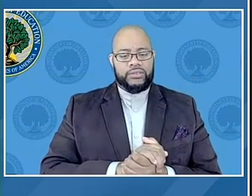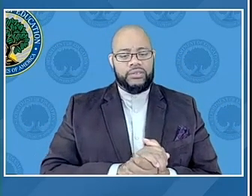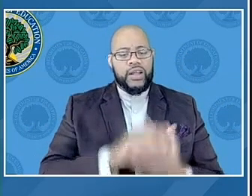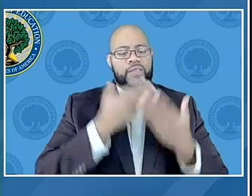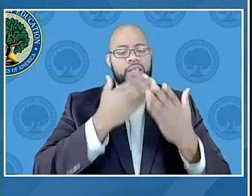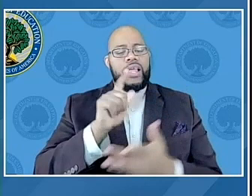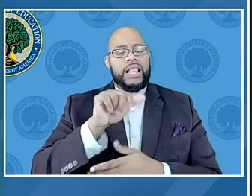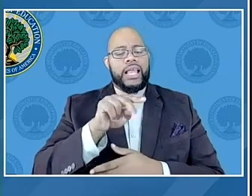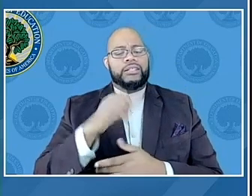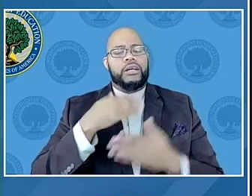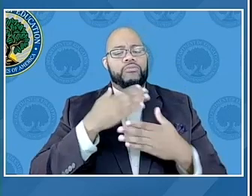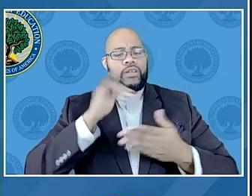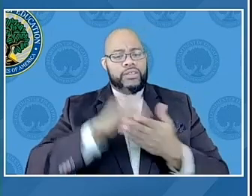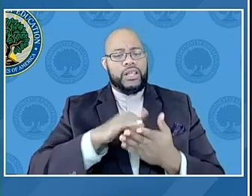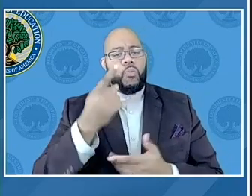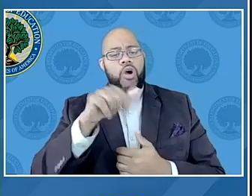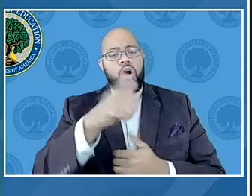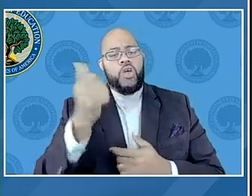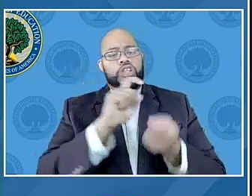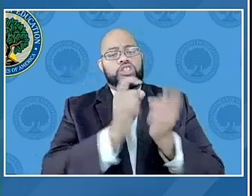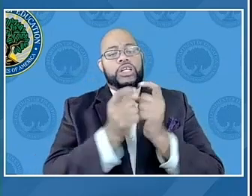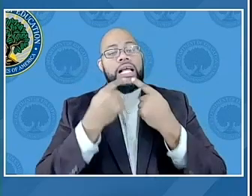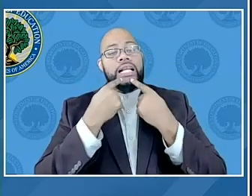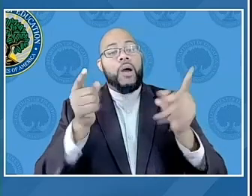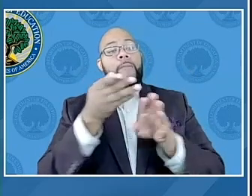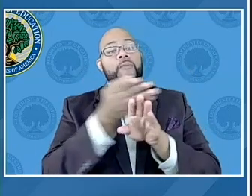I have one other change to announce before we move to Wisdom.